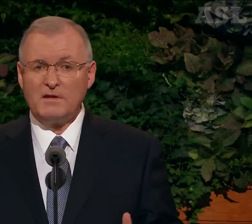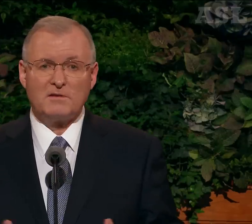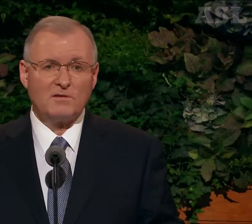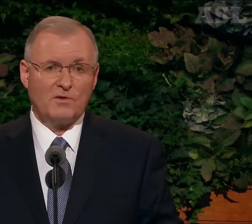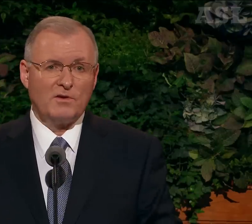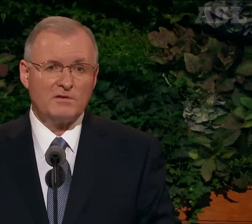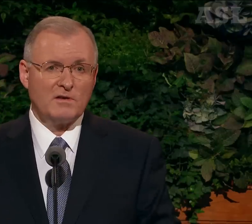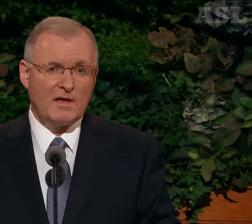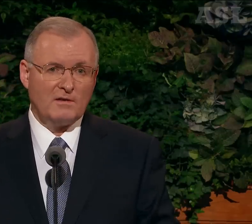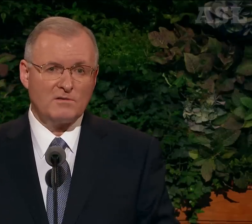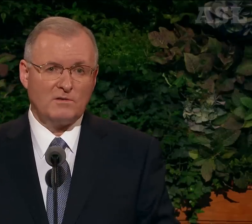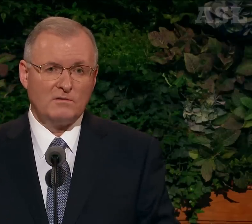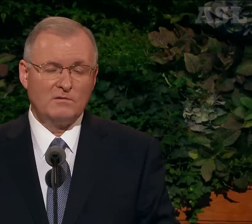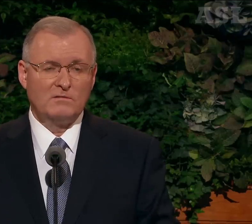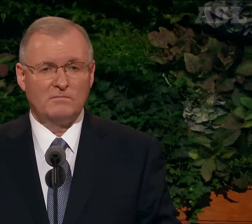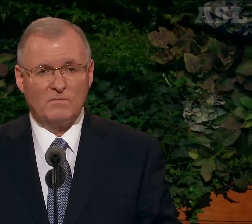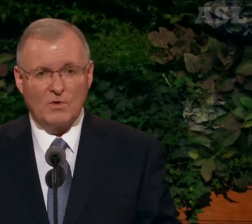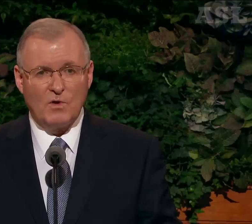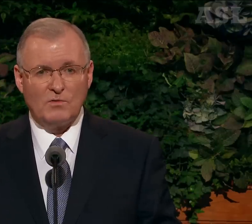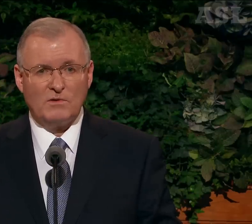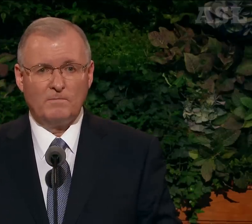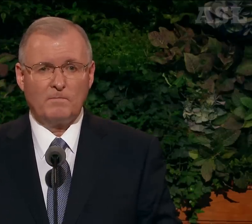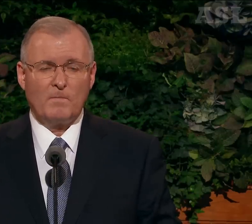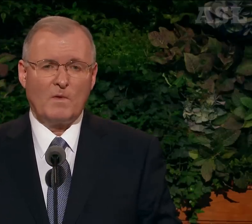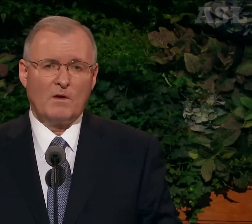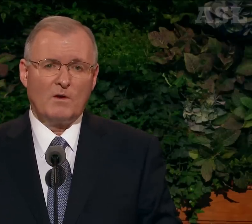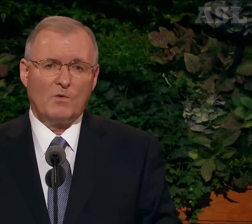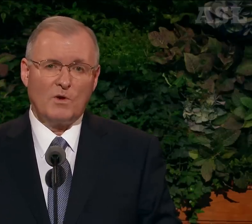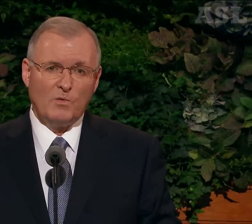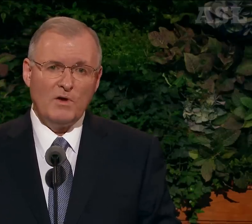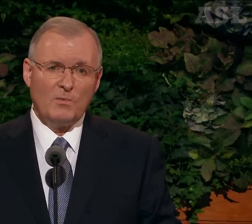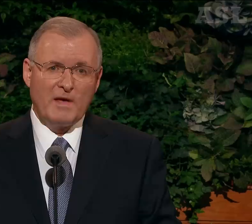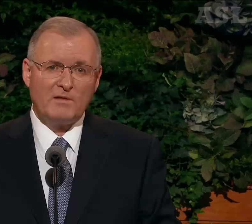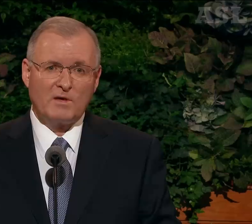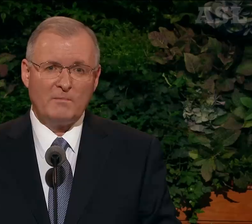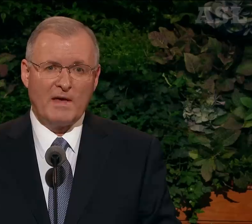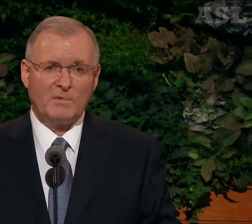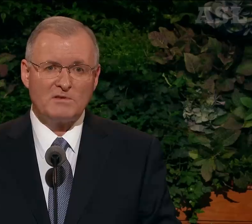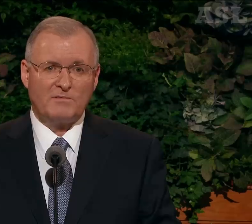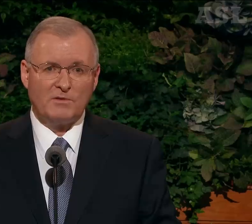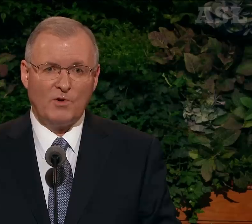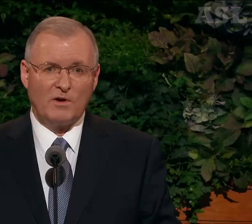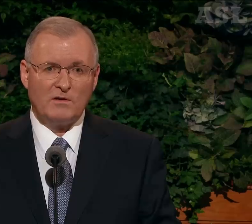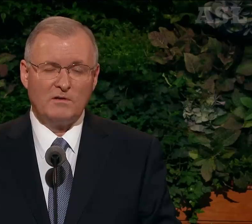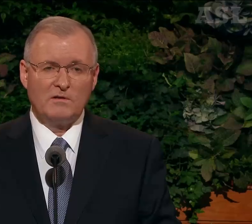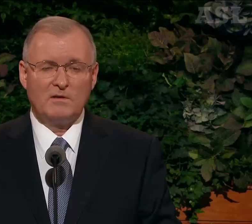ELDER RICHARD G. SCOTT